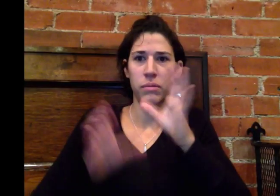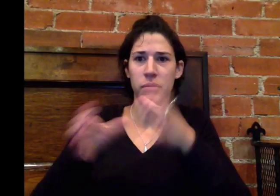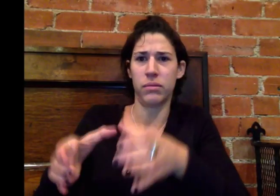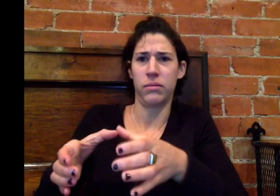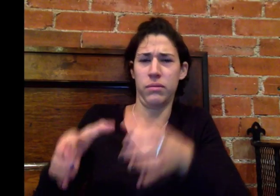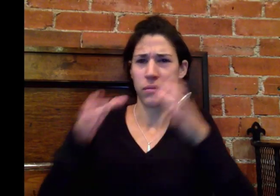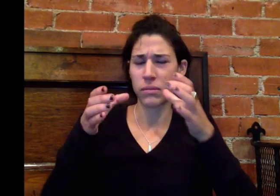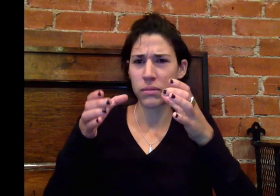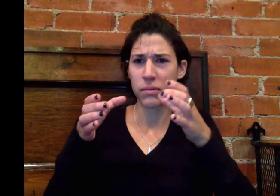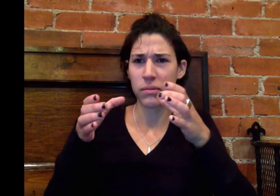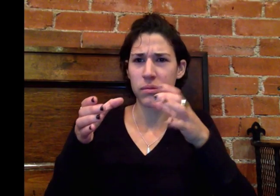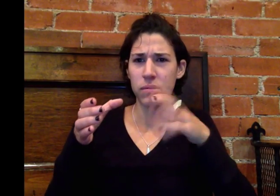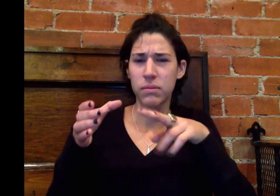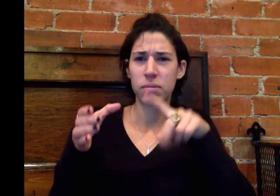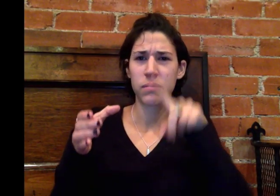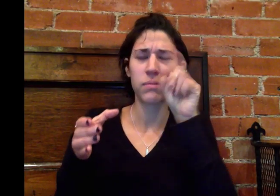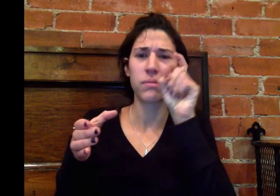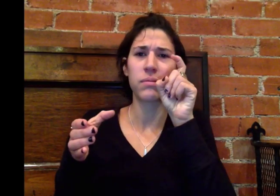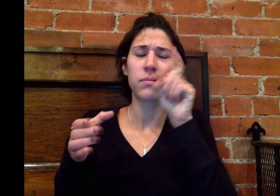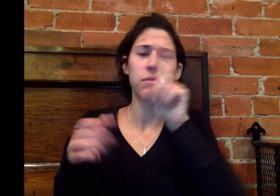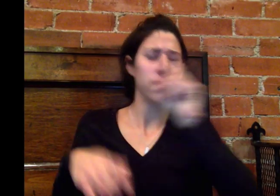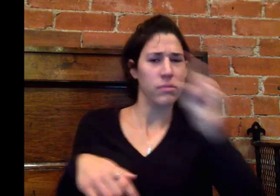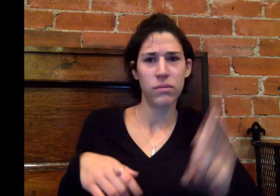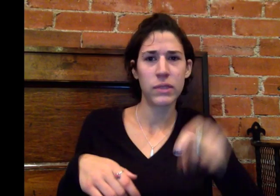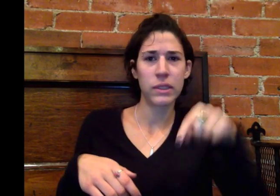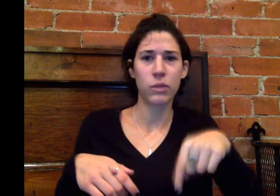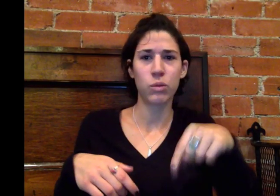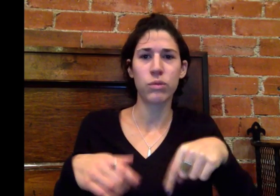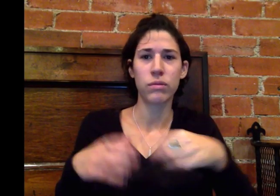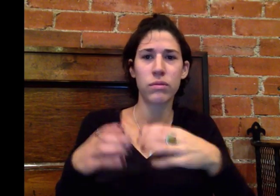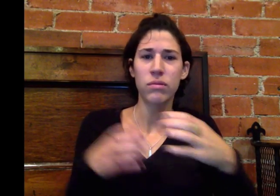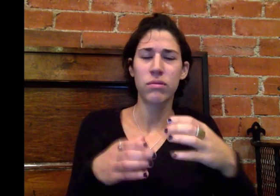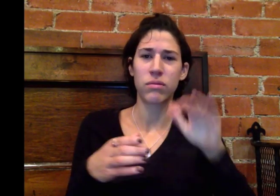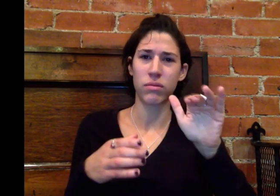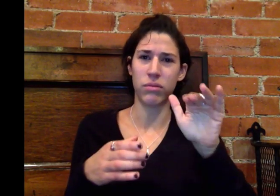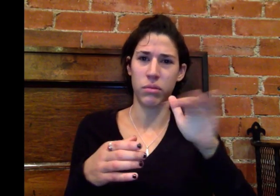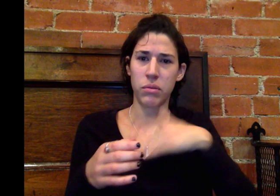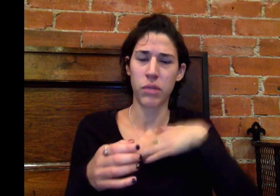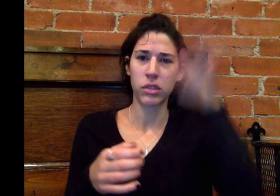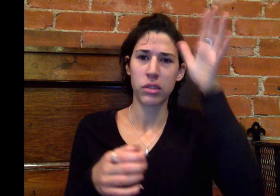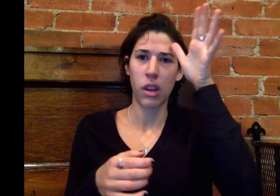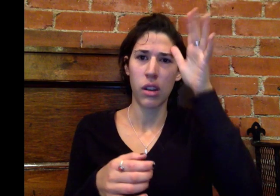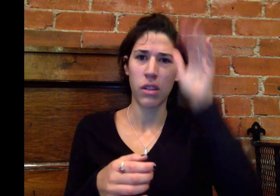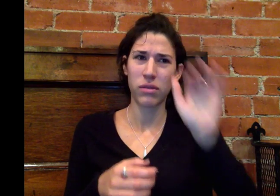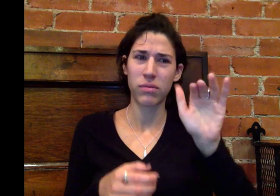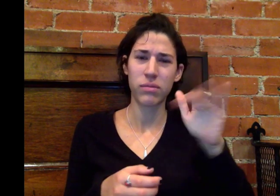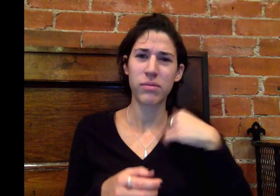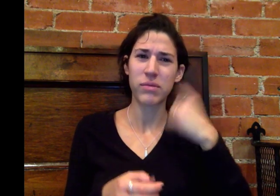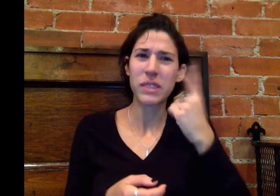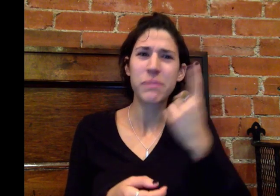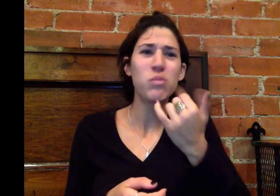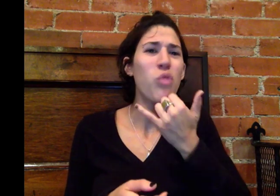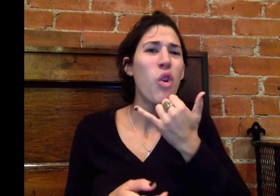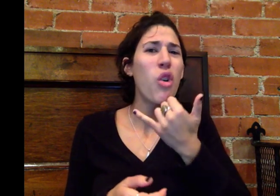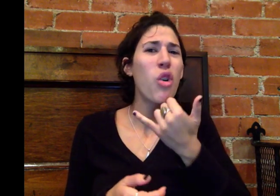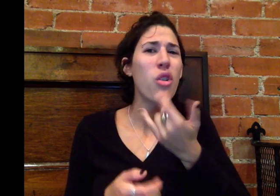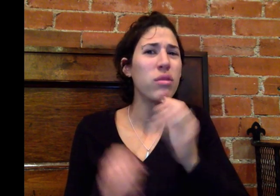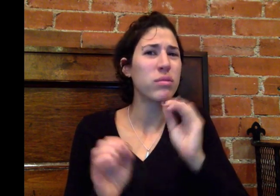She took me downstairs to my dad and she told him that she thought there’s something wrong with me